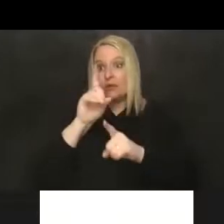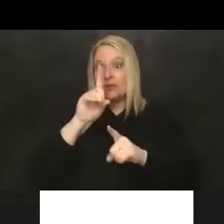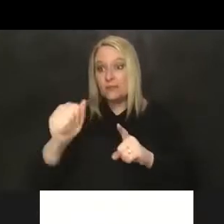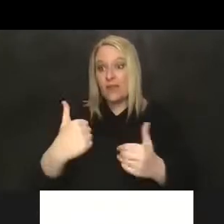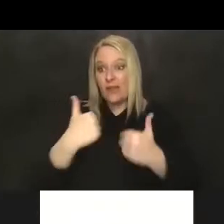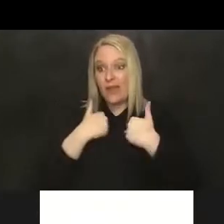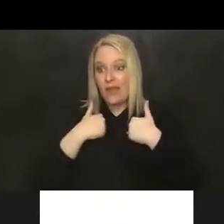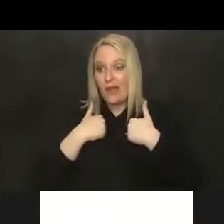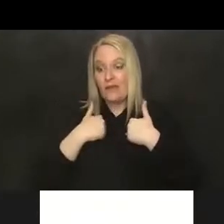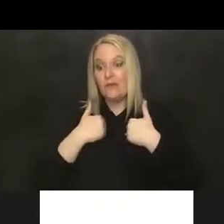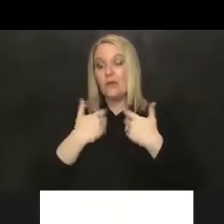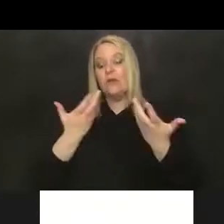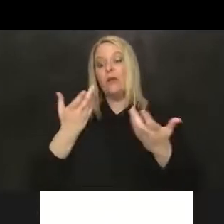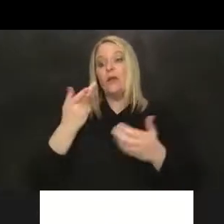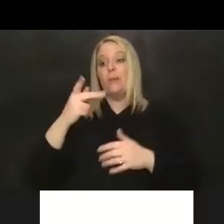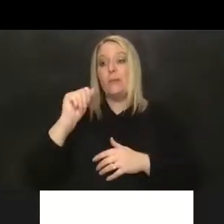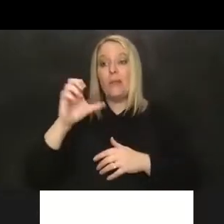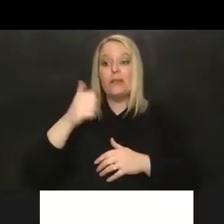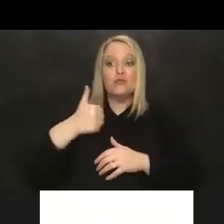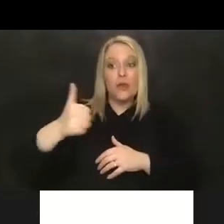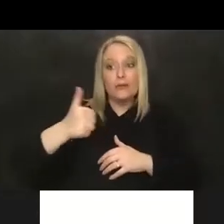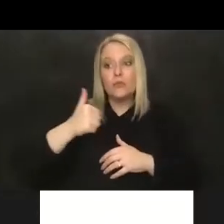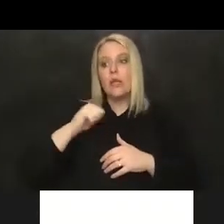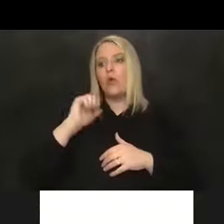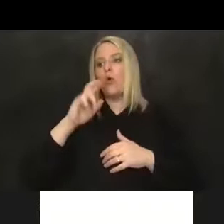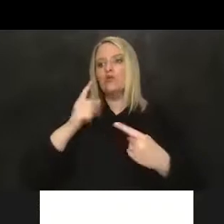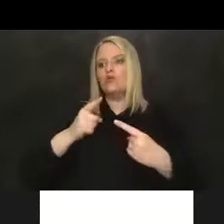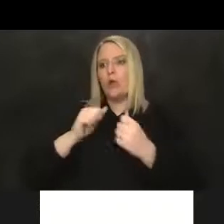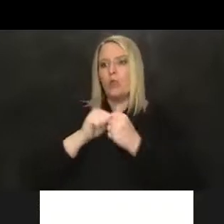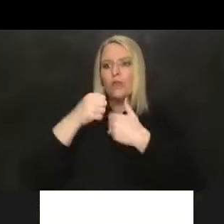difficulty traveling or, you know, difficulty with an office environment, to be able to work from home